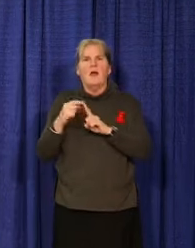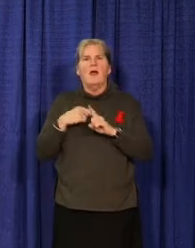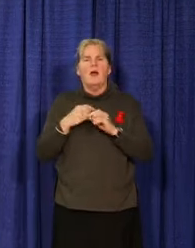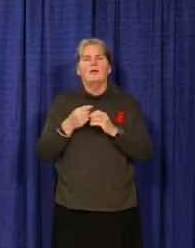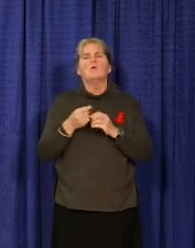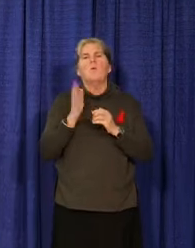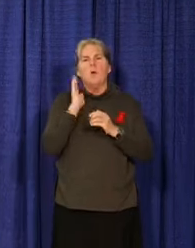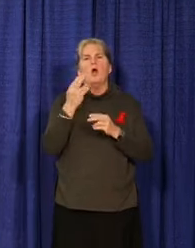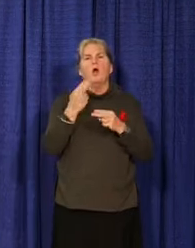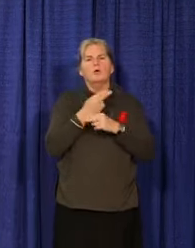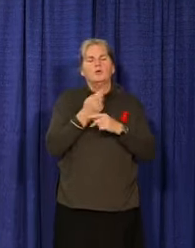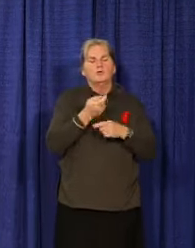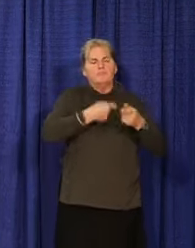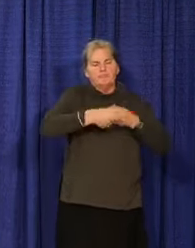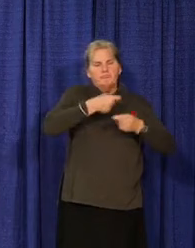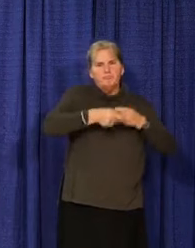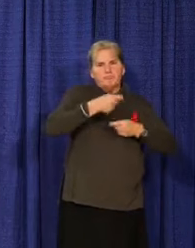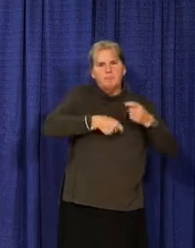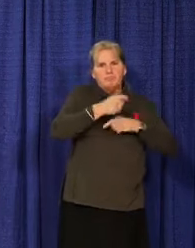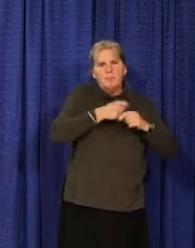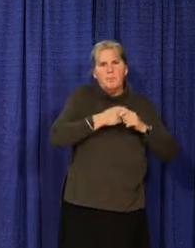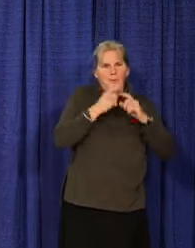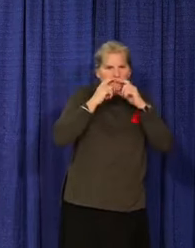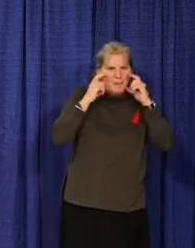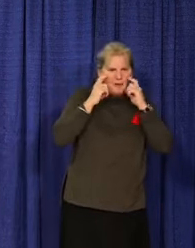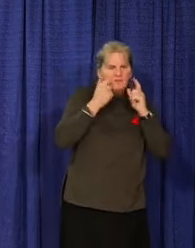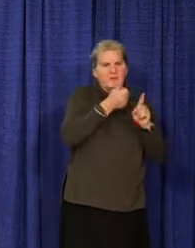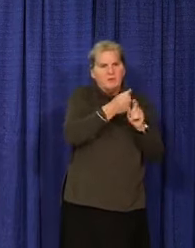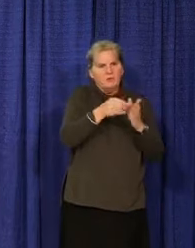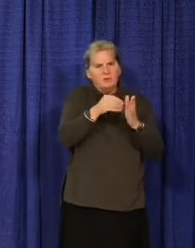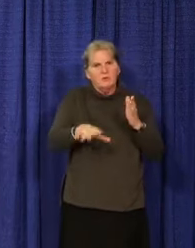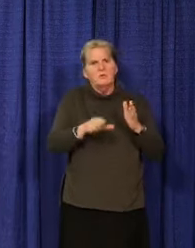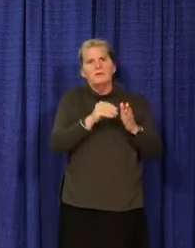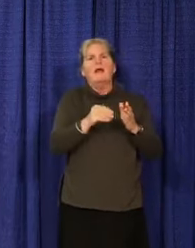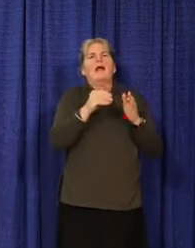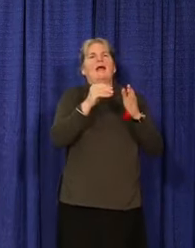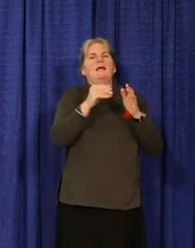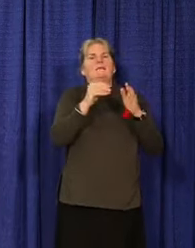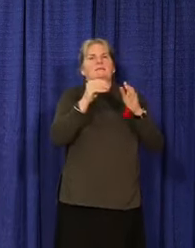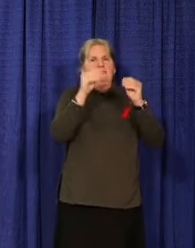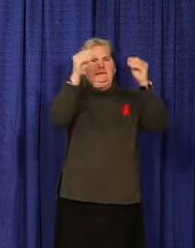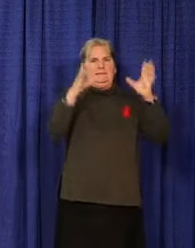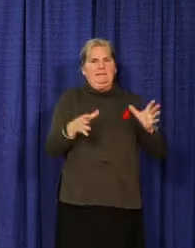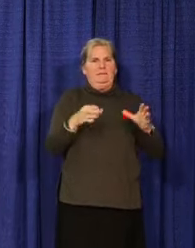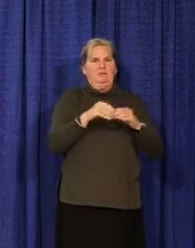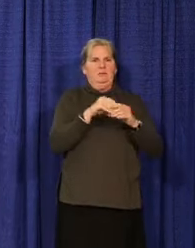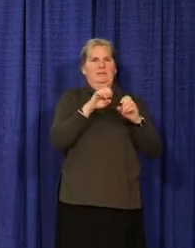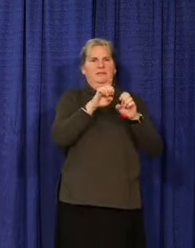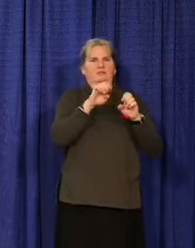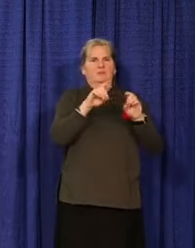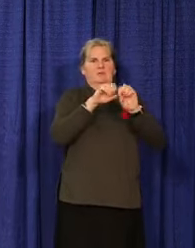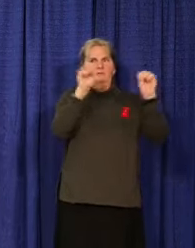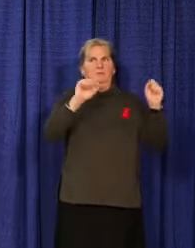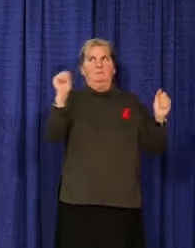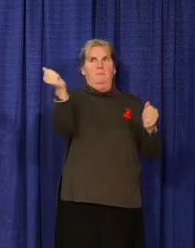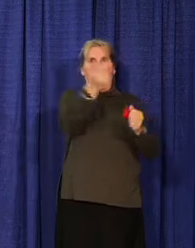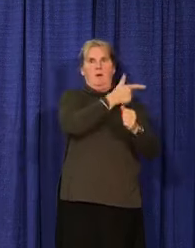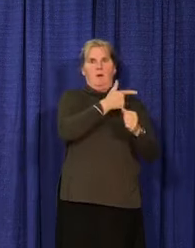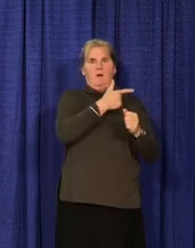ordering reusable masks for every student and teacher in the education system.